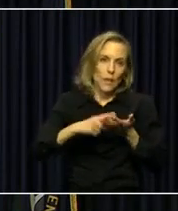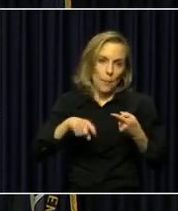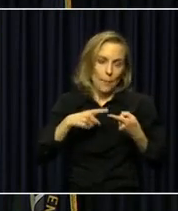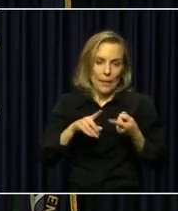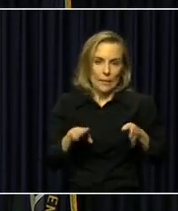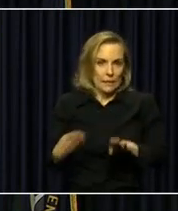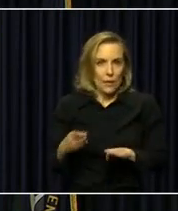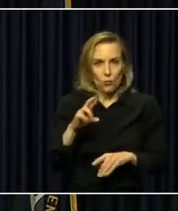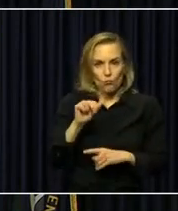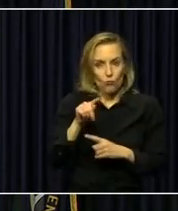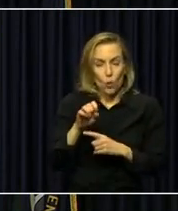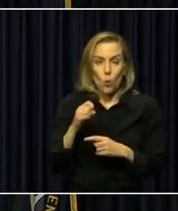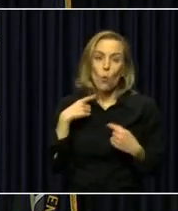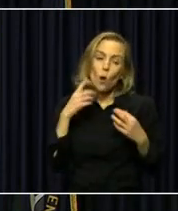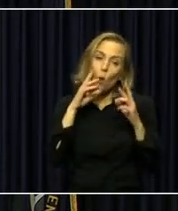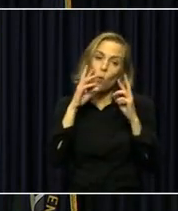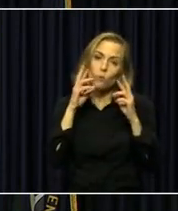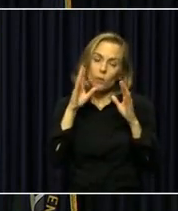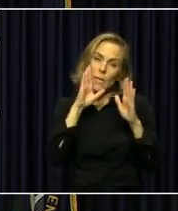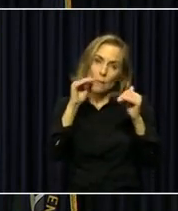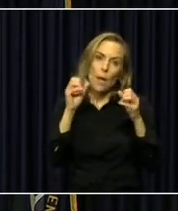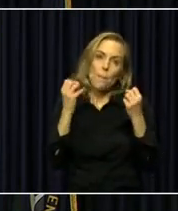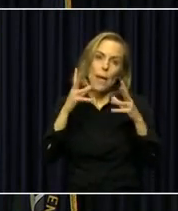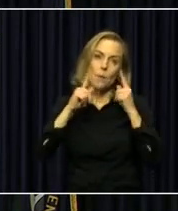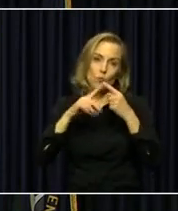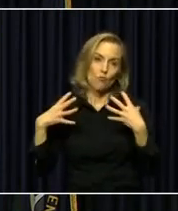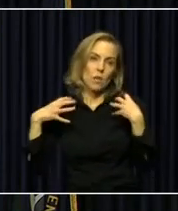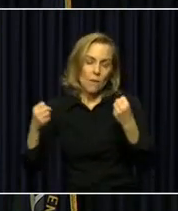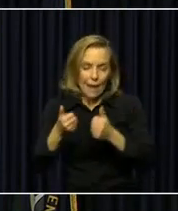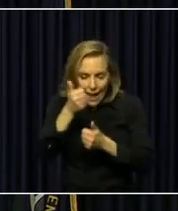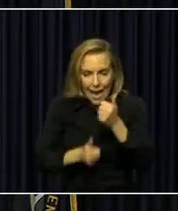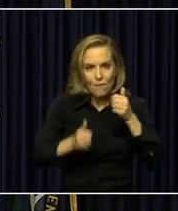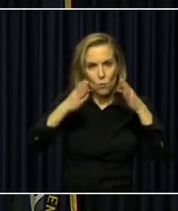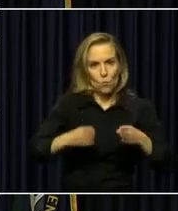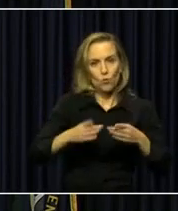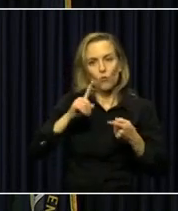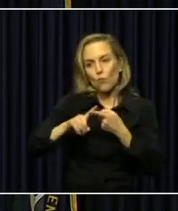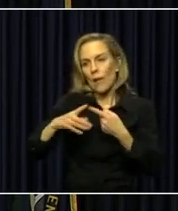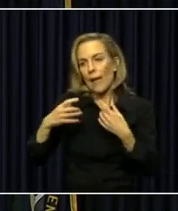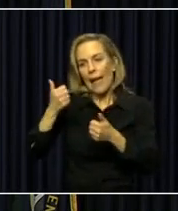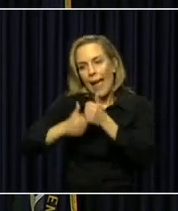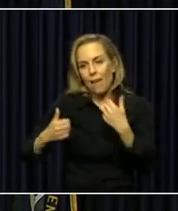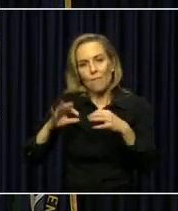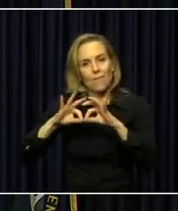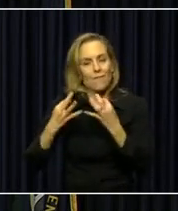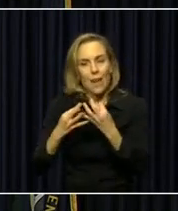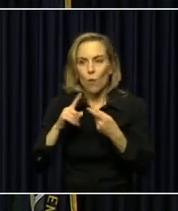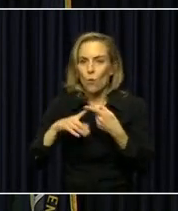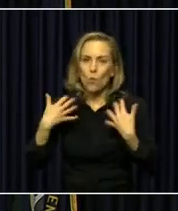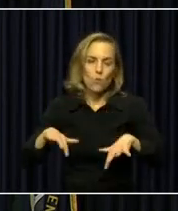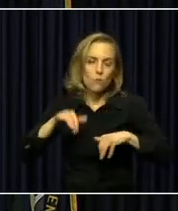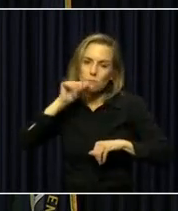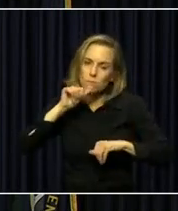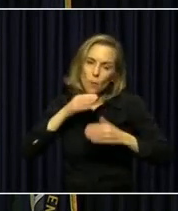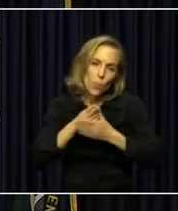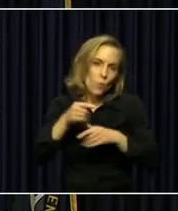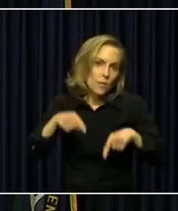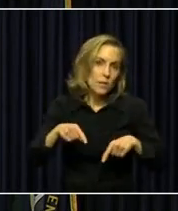PERSON'S NOT THERE WITH YOU, BUT RIGHT NOW YOU'VE GOT TO FIGURE THAT THESE FAMILIES FEEL EVEN MORE ALONE.